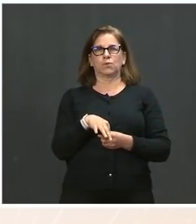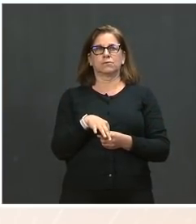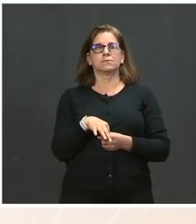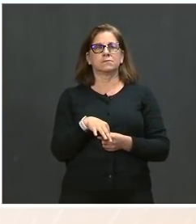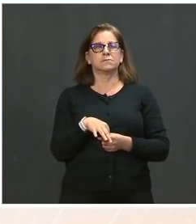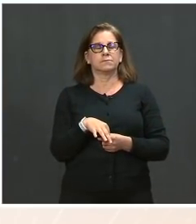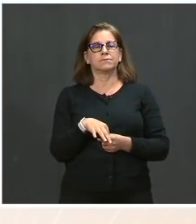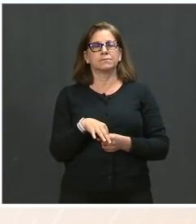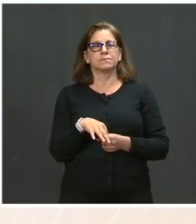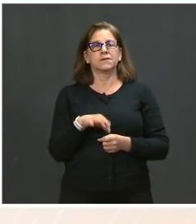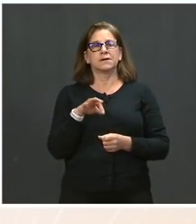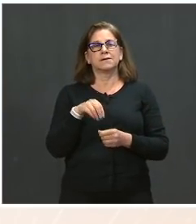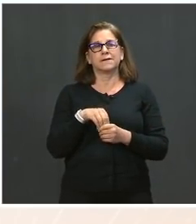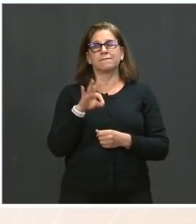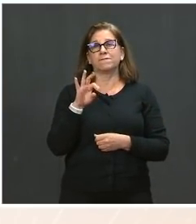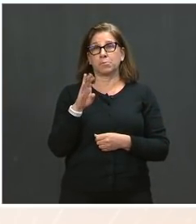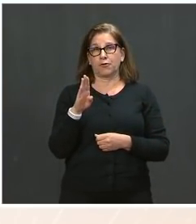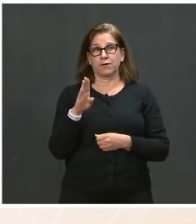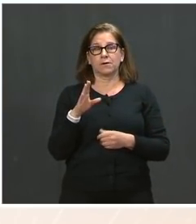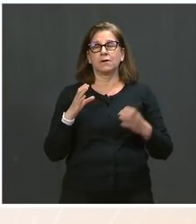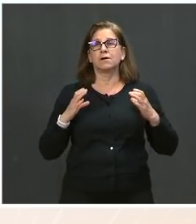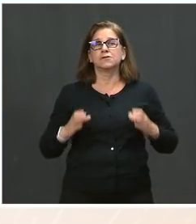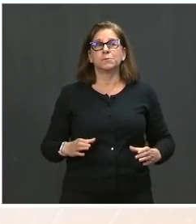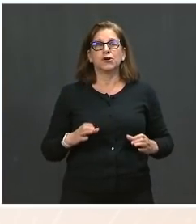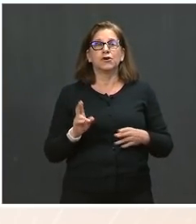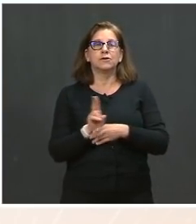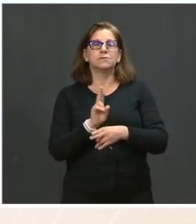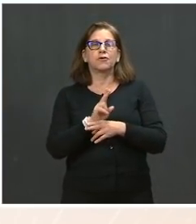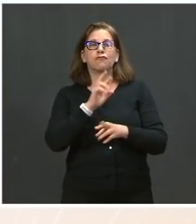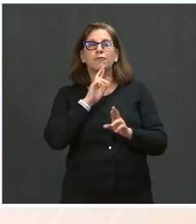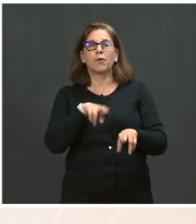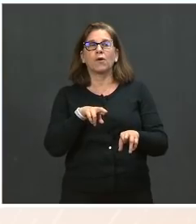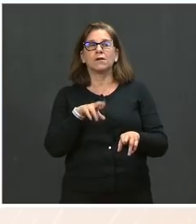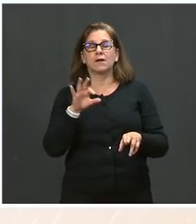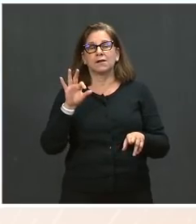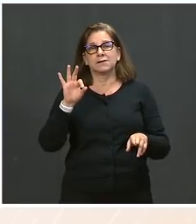and they found that 76 percent of Americans